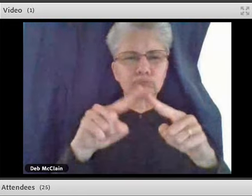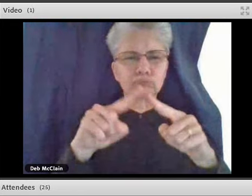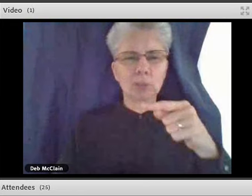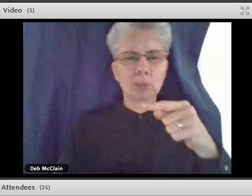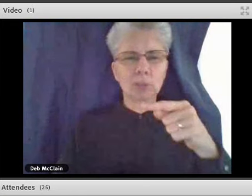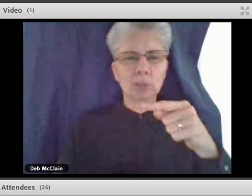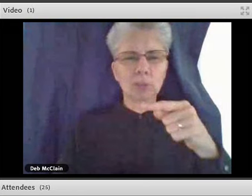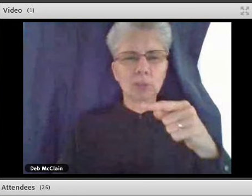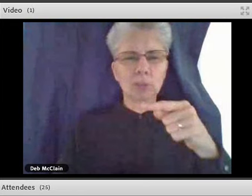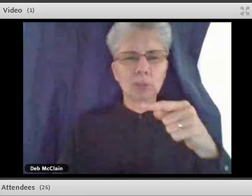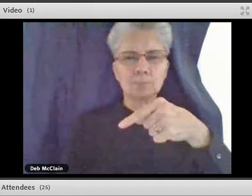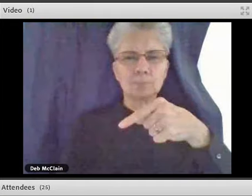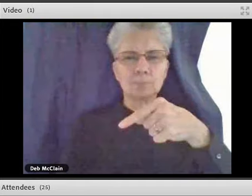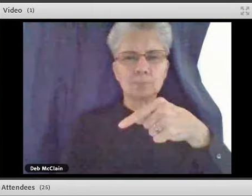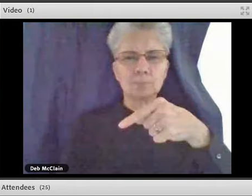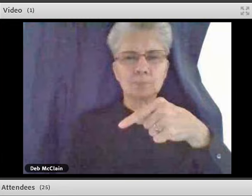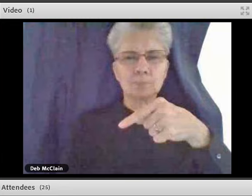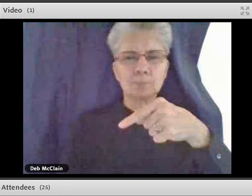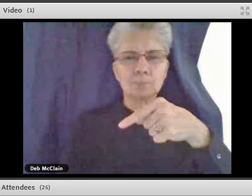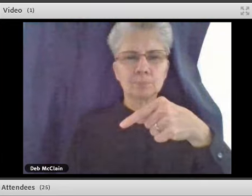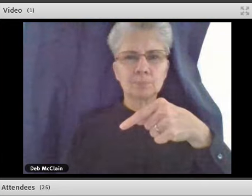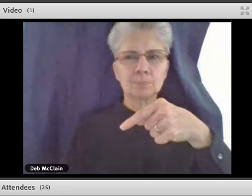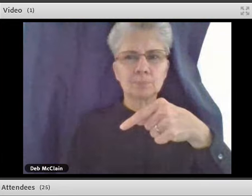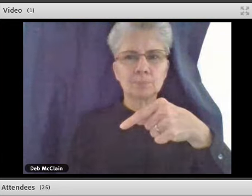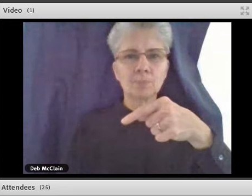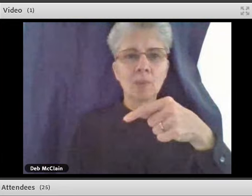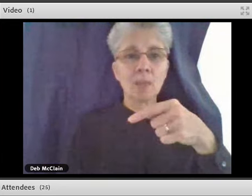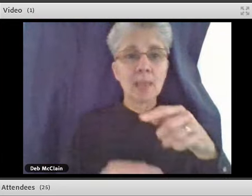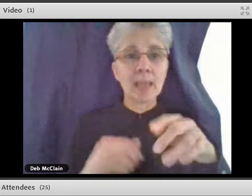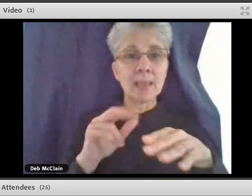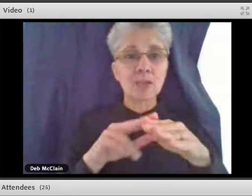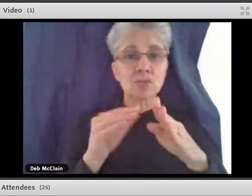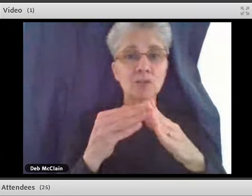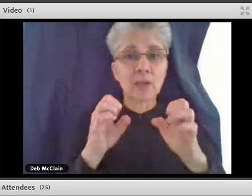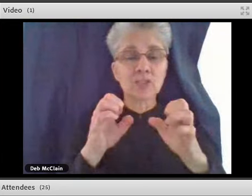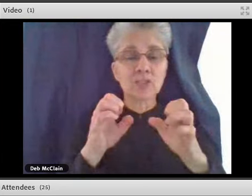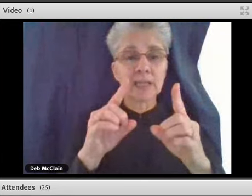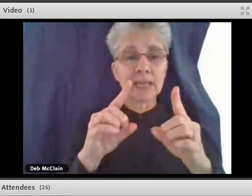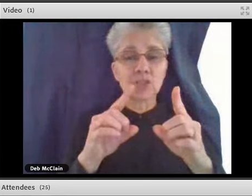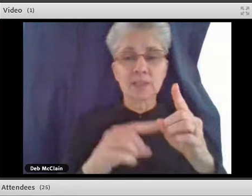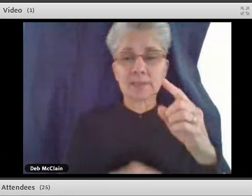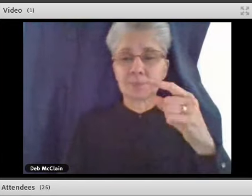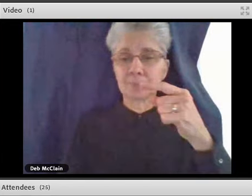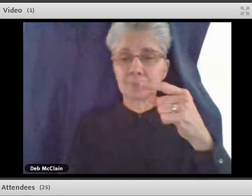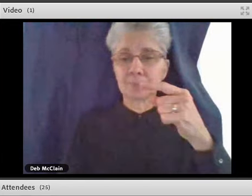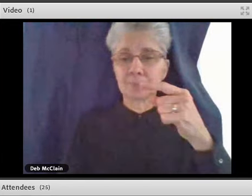Social and economic factors. So, this is just for Florida. I'm sure you guys have seen this one, right?